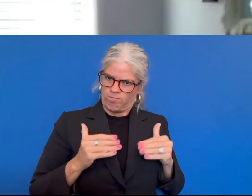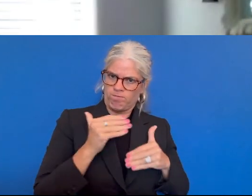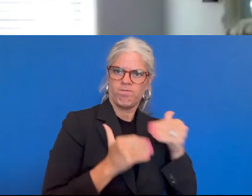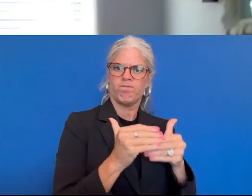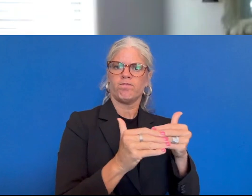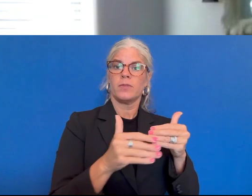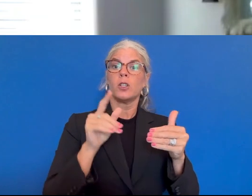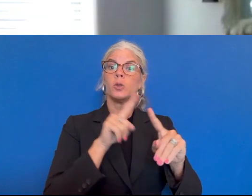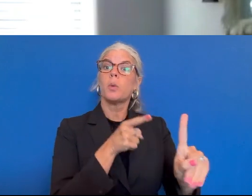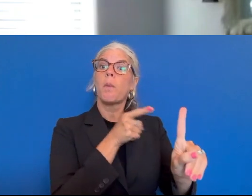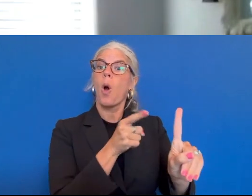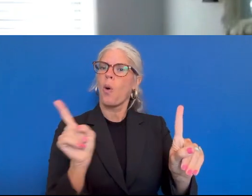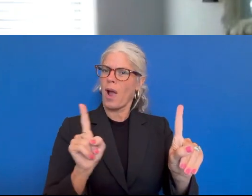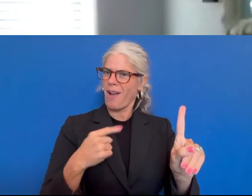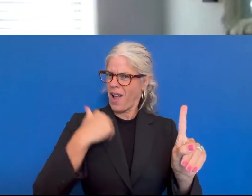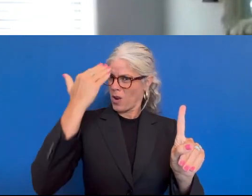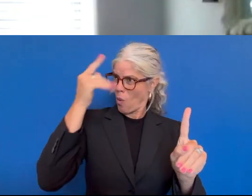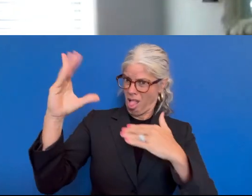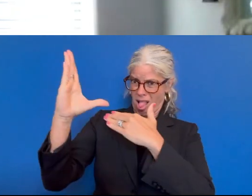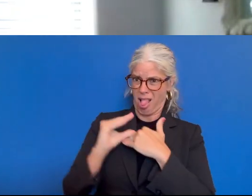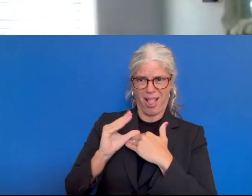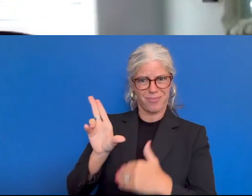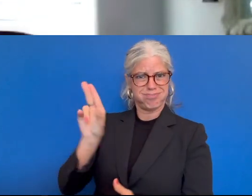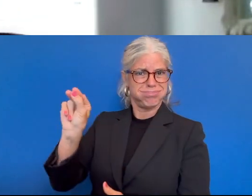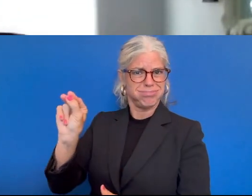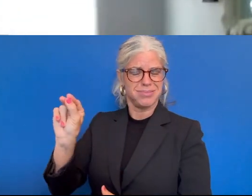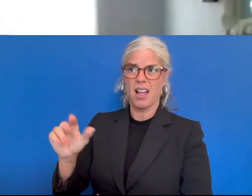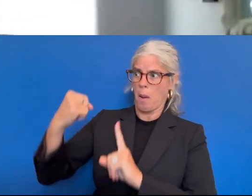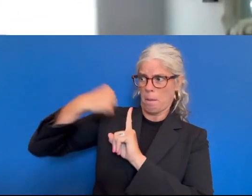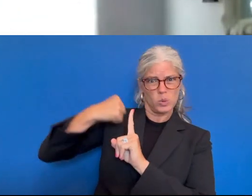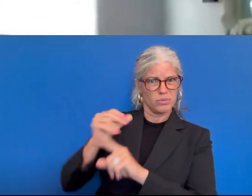where you know you should not be devalued or abused.